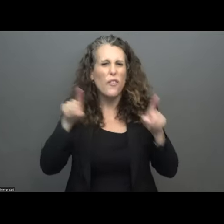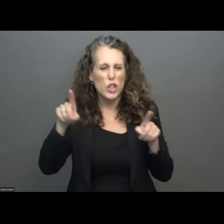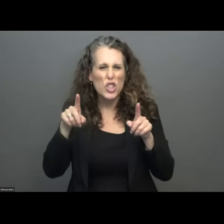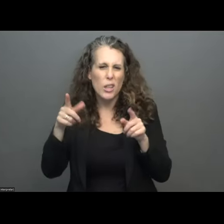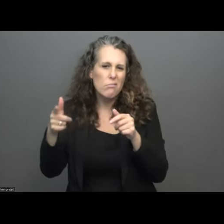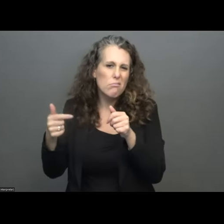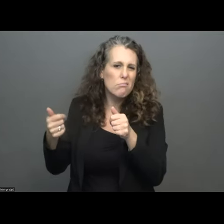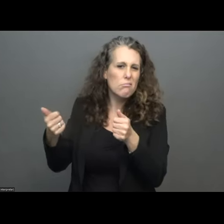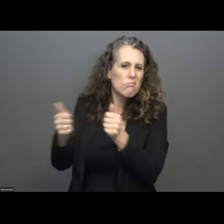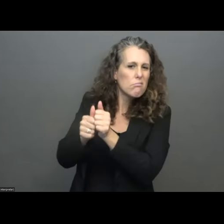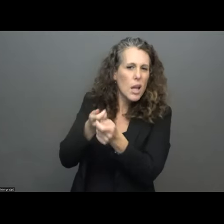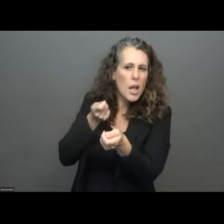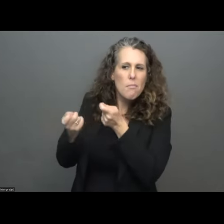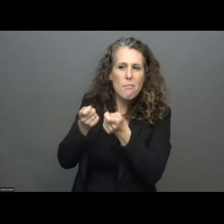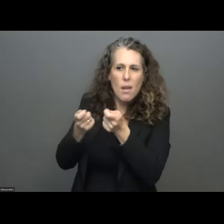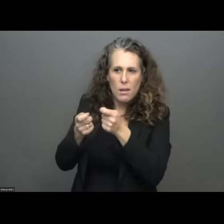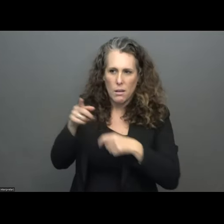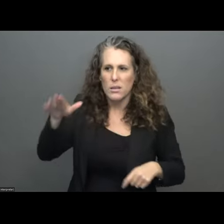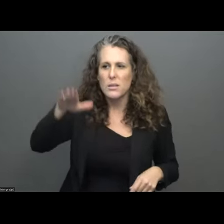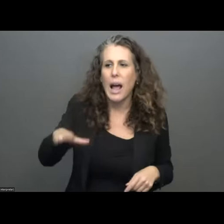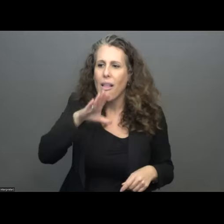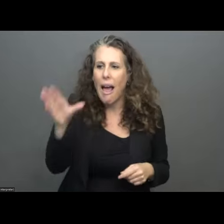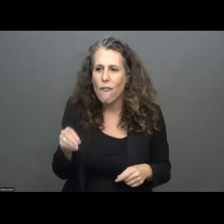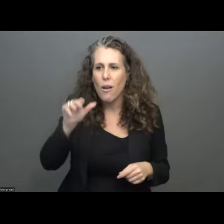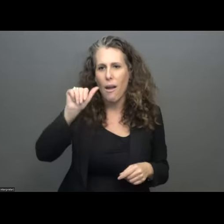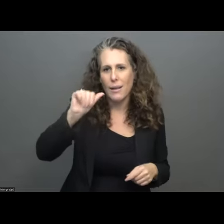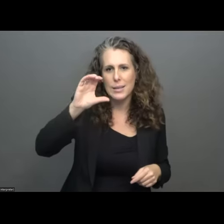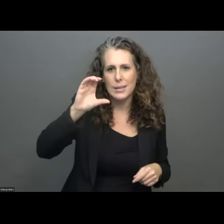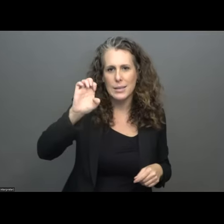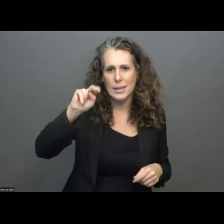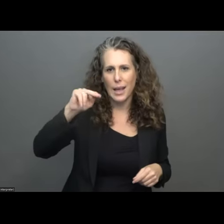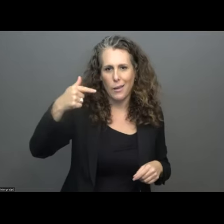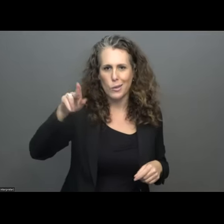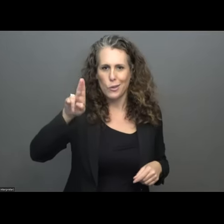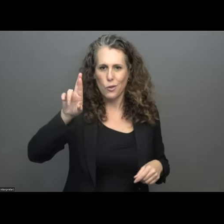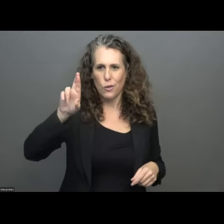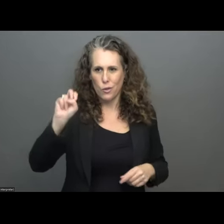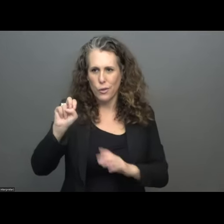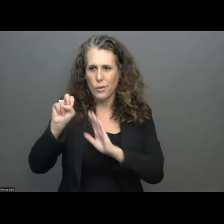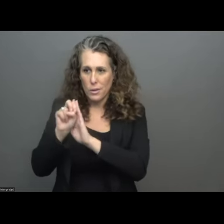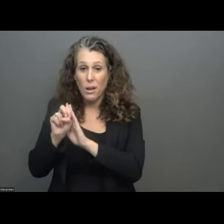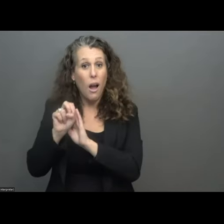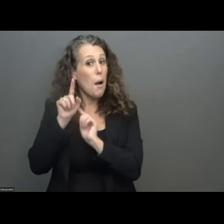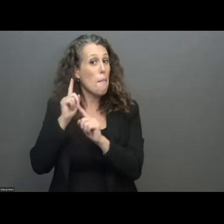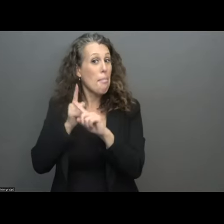at Accenture South Africa, and I'm very proud to say that they are also members of our organization